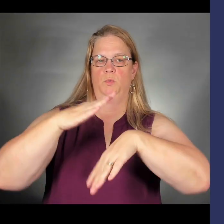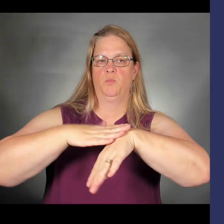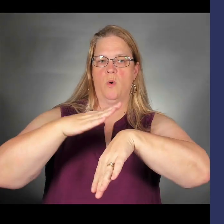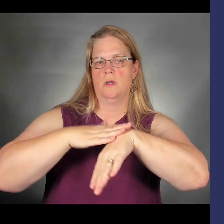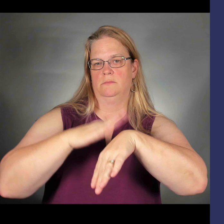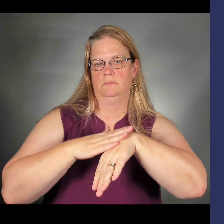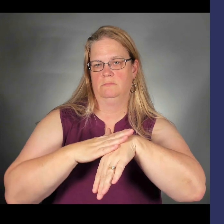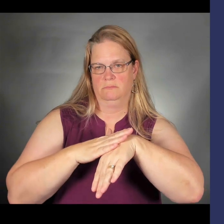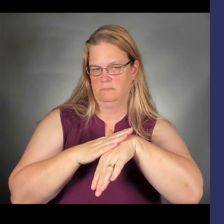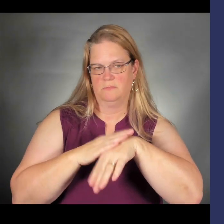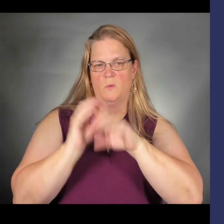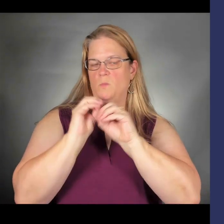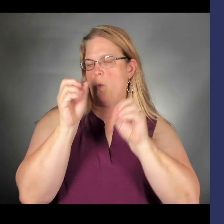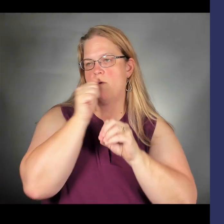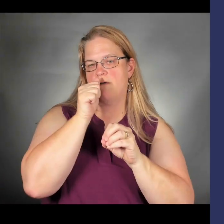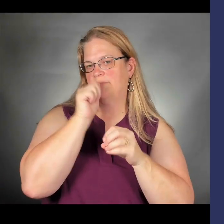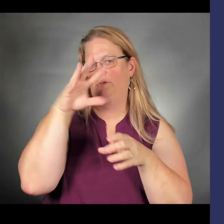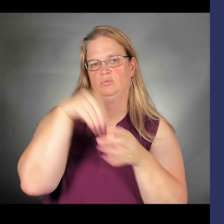School personnel have a duty to warn.